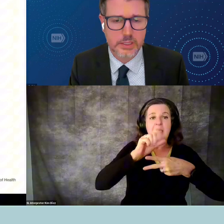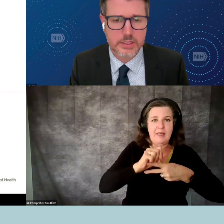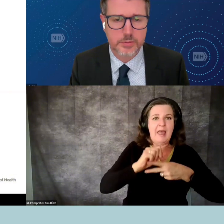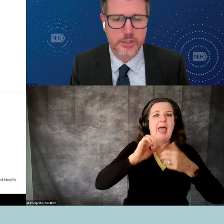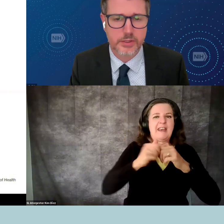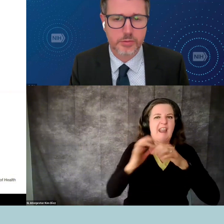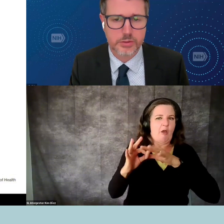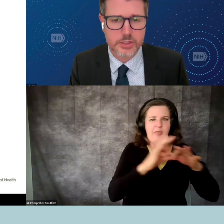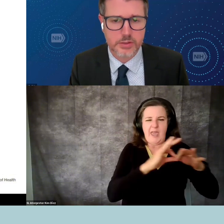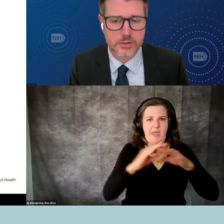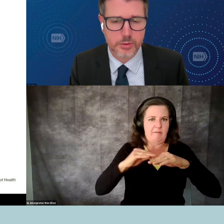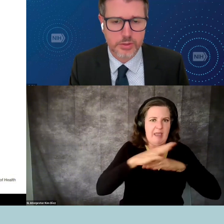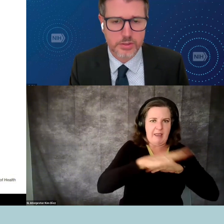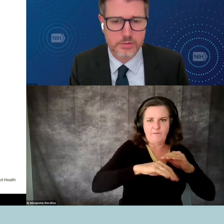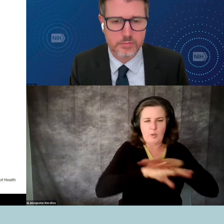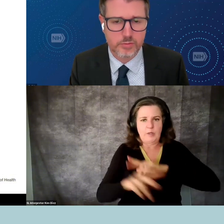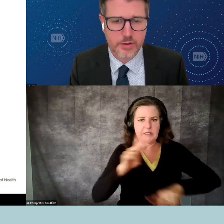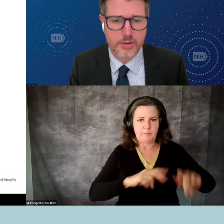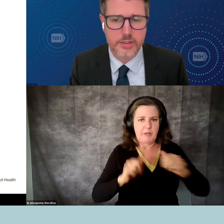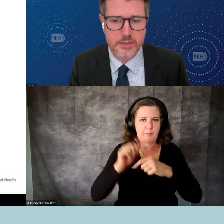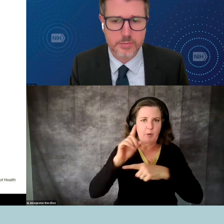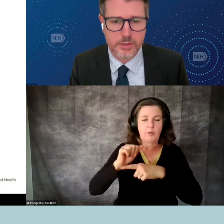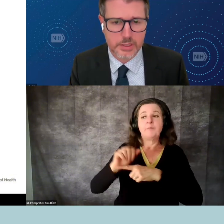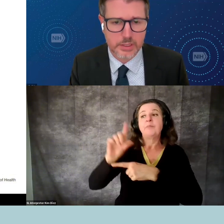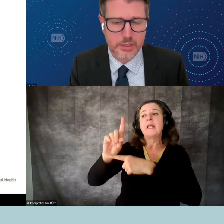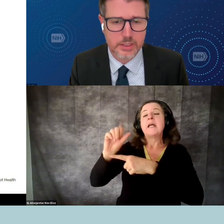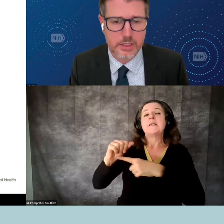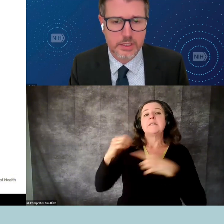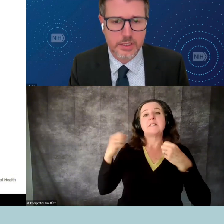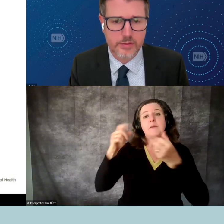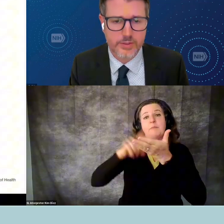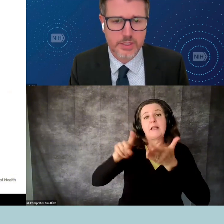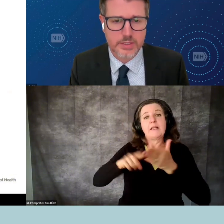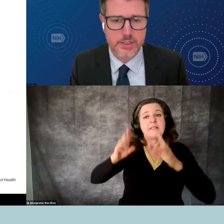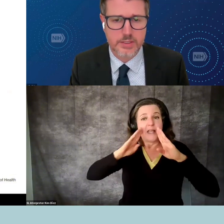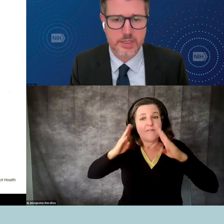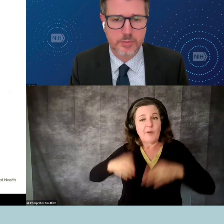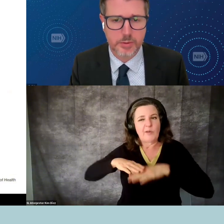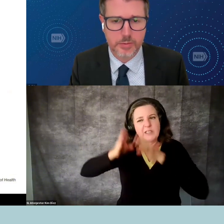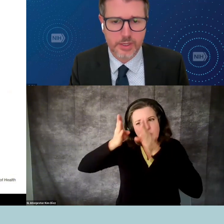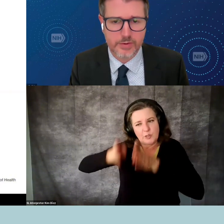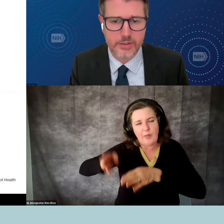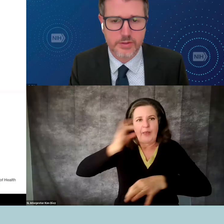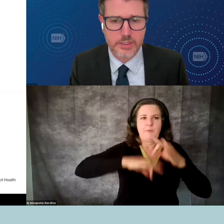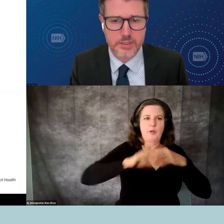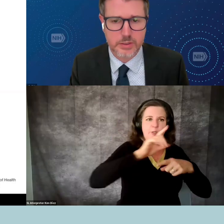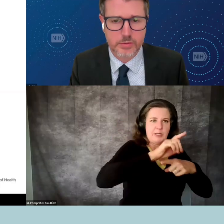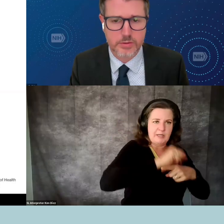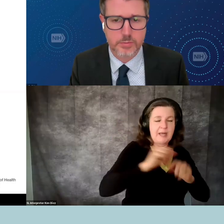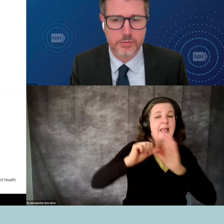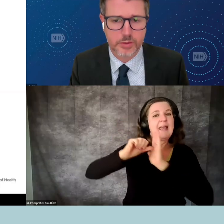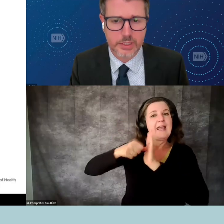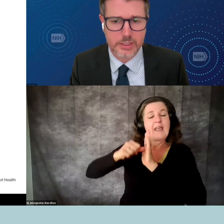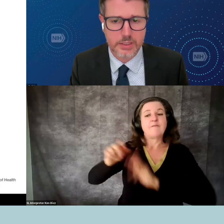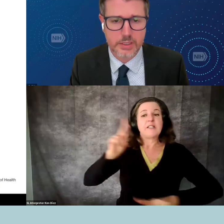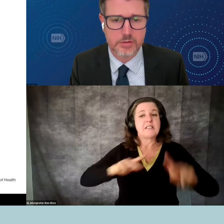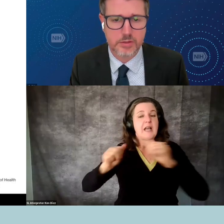Disability health research centers the person rather than disability. It emphasizes that disabled people have health needs and goals both related and